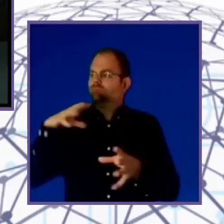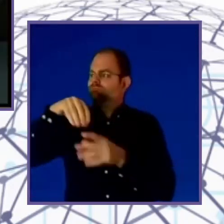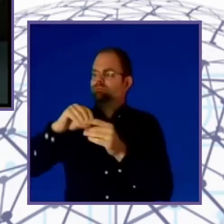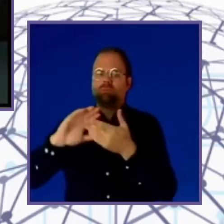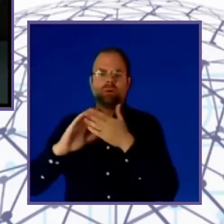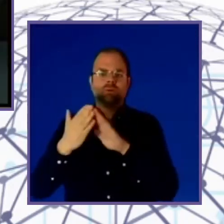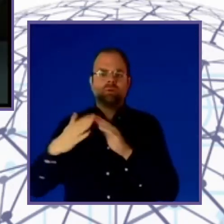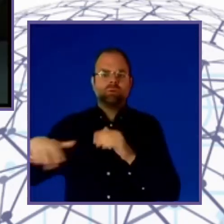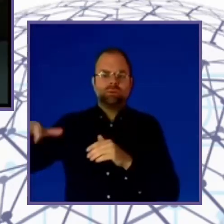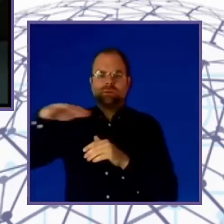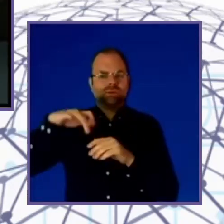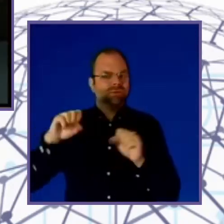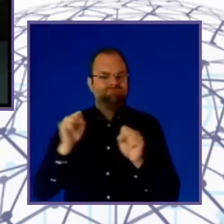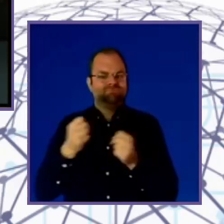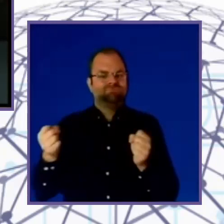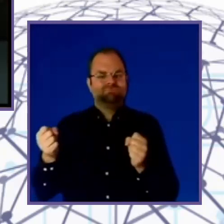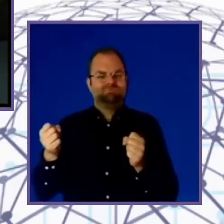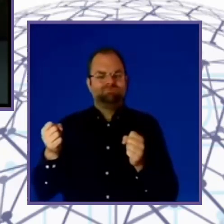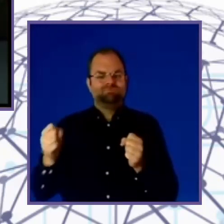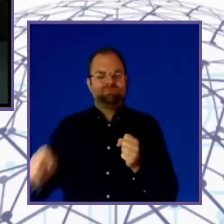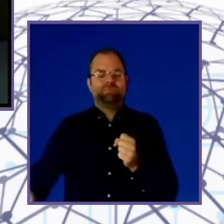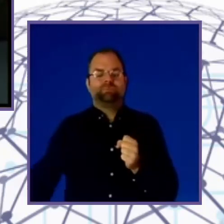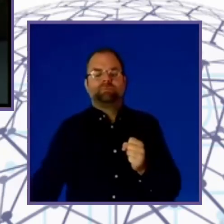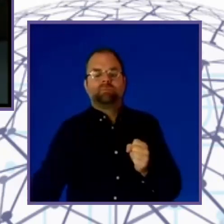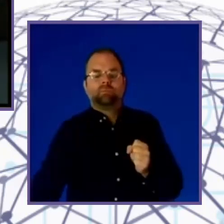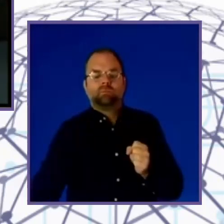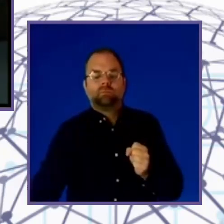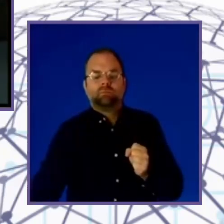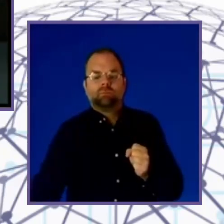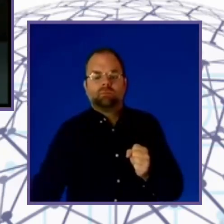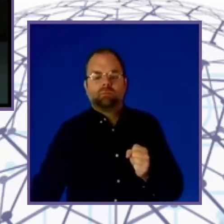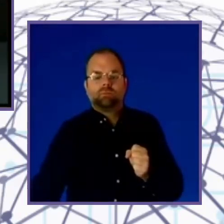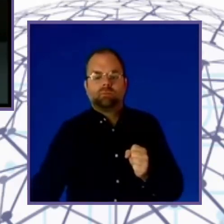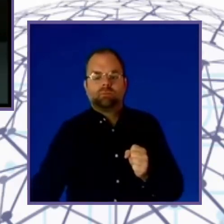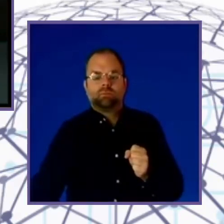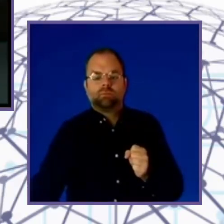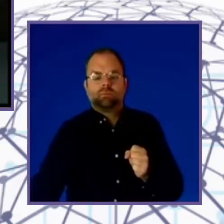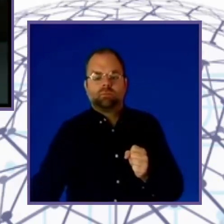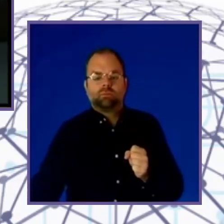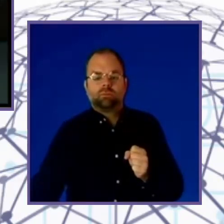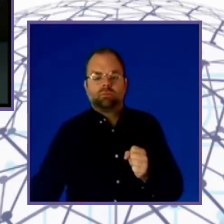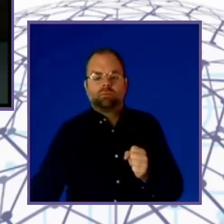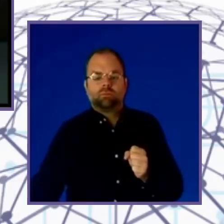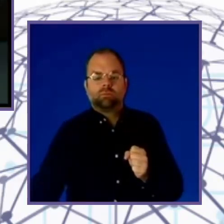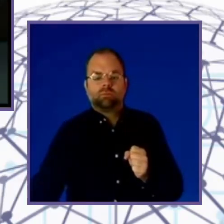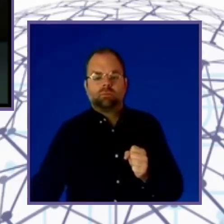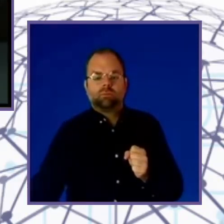UK and the leader of the campaign. Then I attended a summit to the kings Fund,